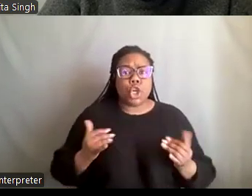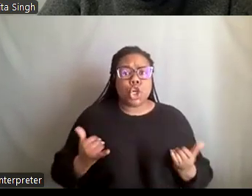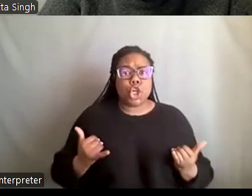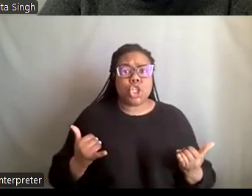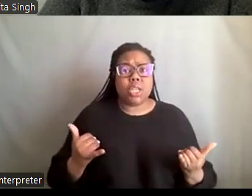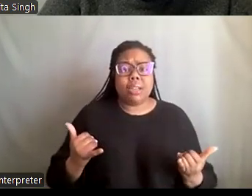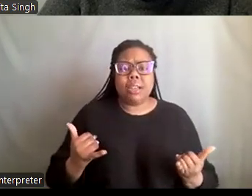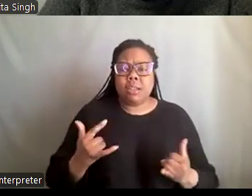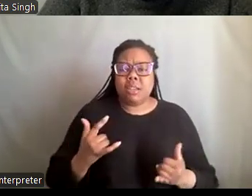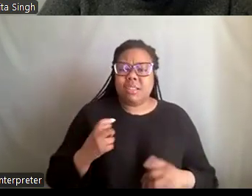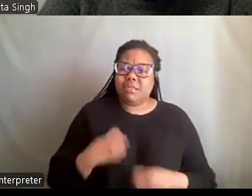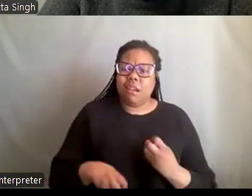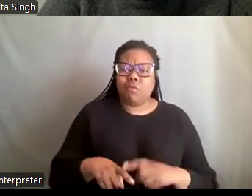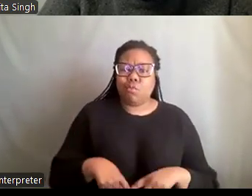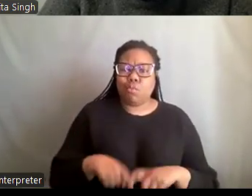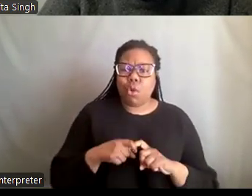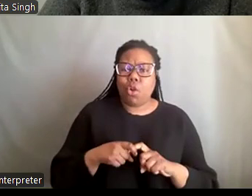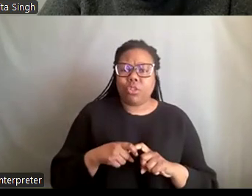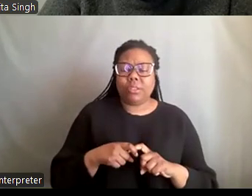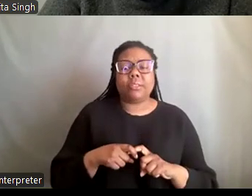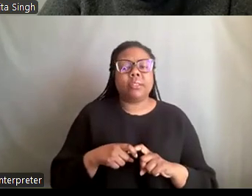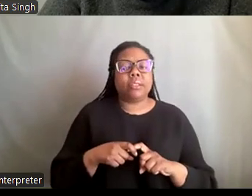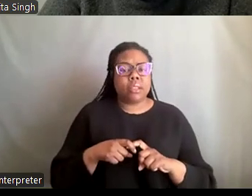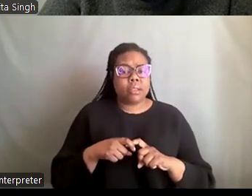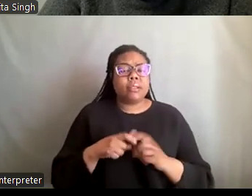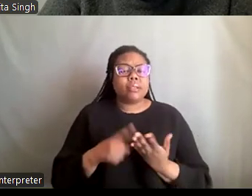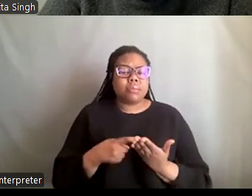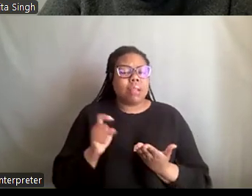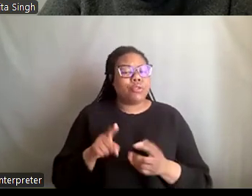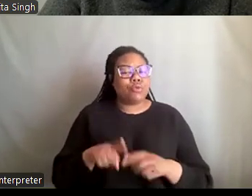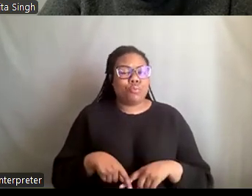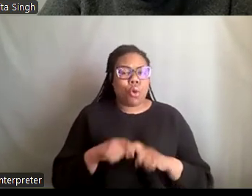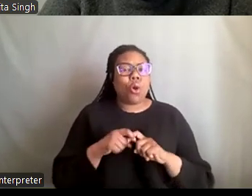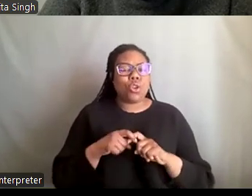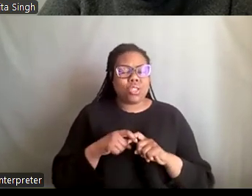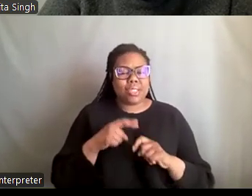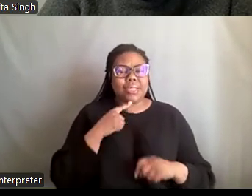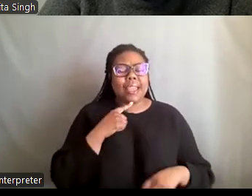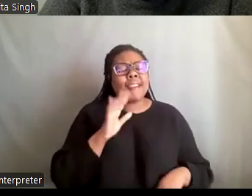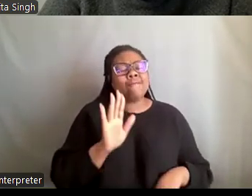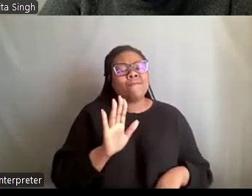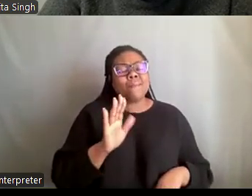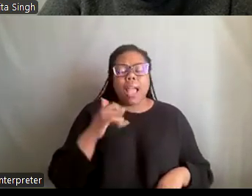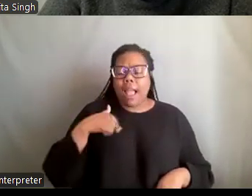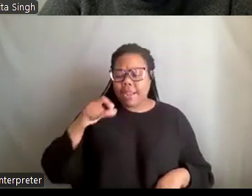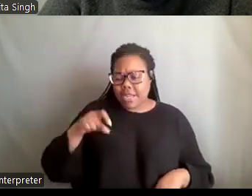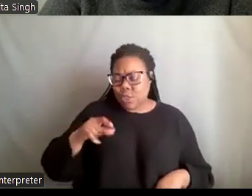everything feels urgent, right ? And it's really hard to just pause. And sometimes just to pause and say, okay, I need to